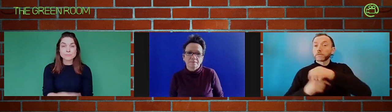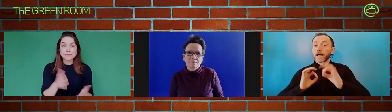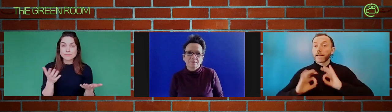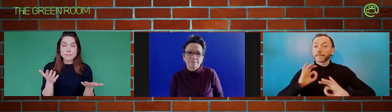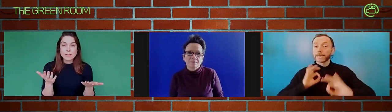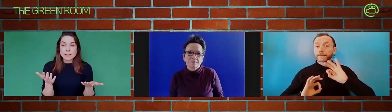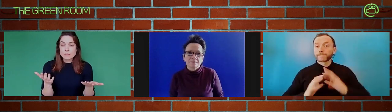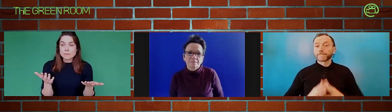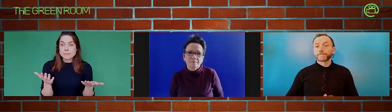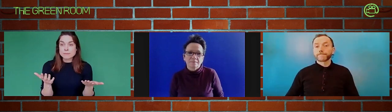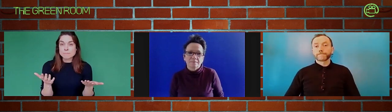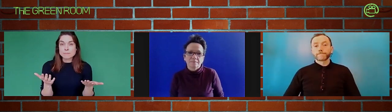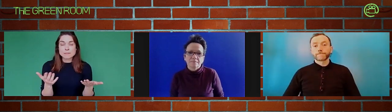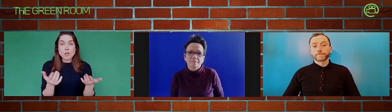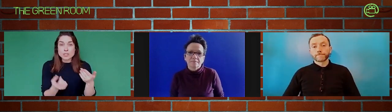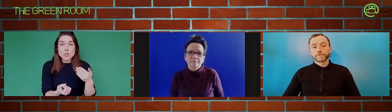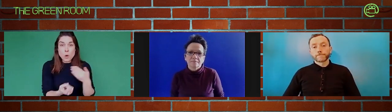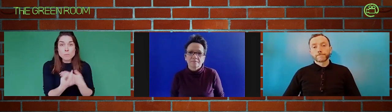mean we're talking about it yesterday.